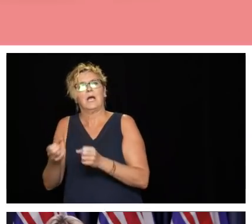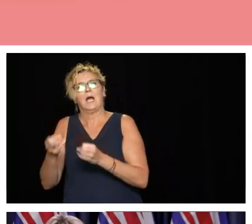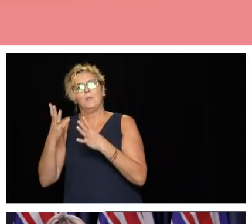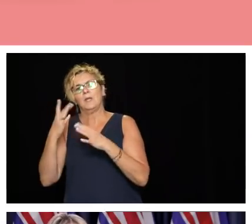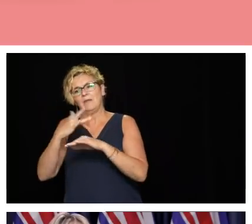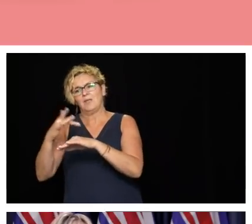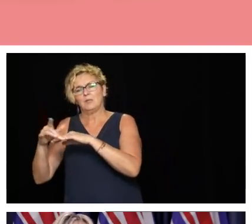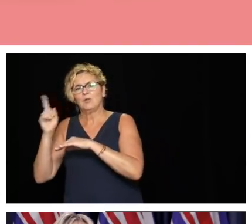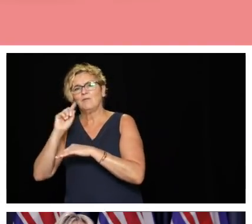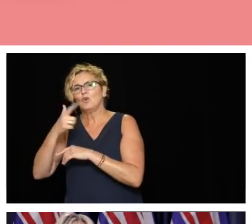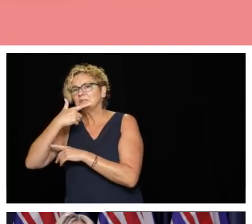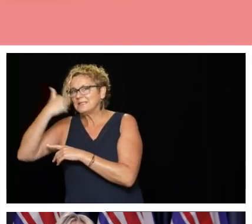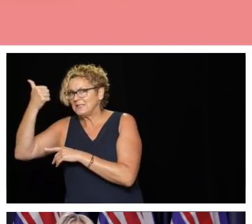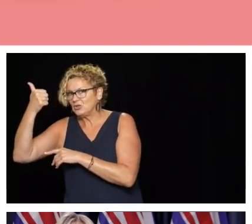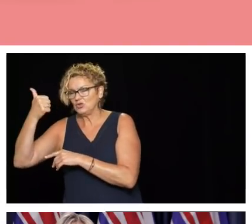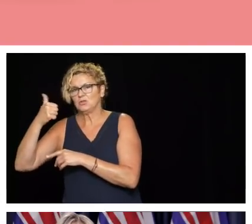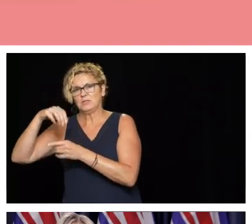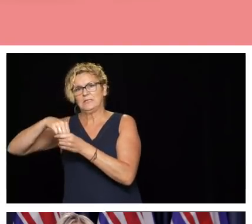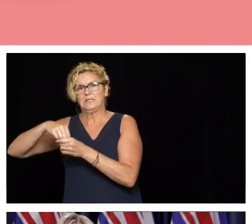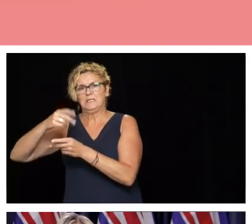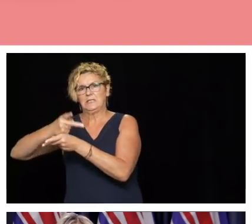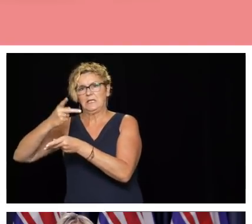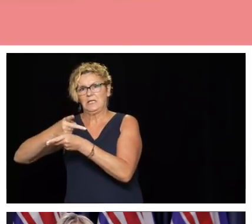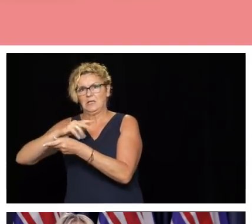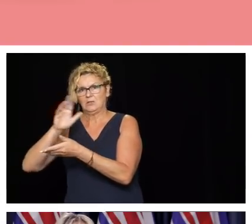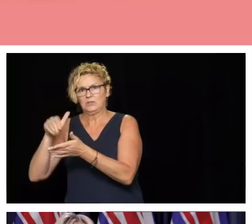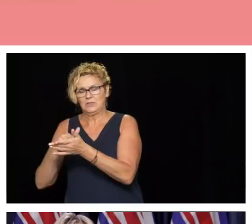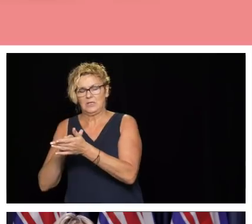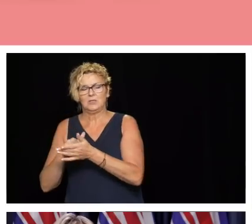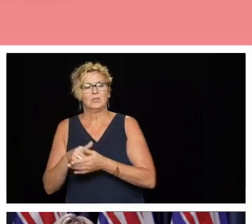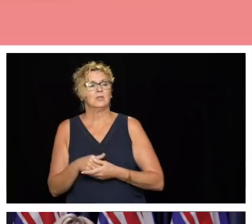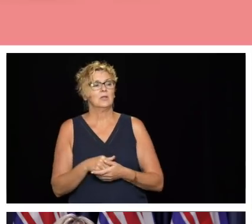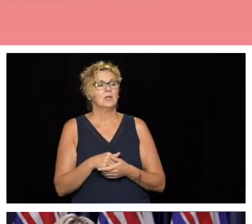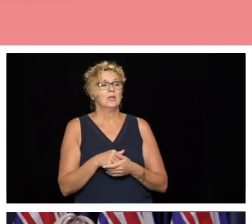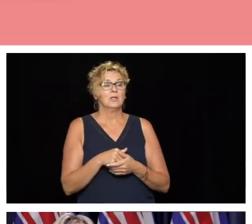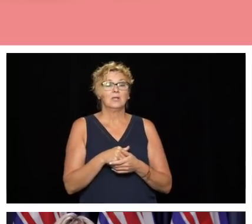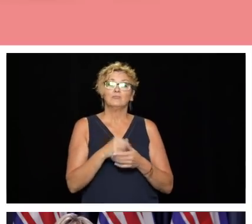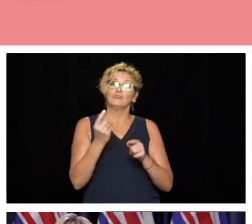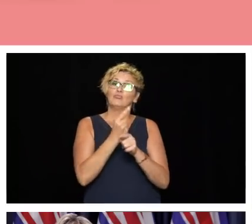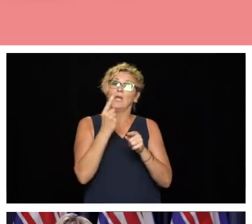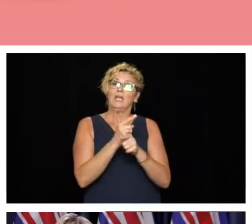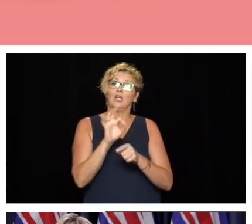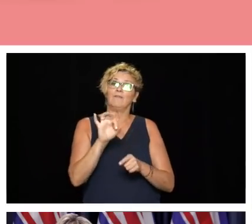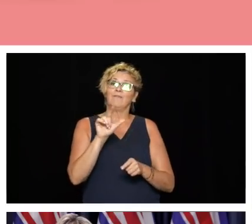vaccine. These are going to be made available and additionally